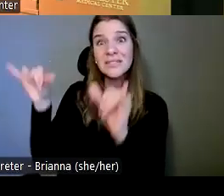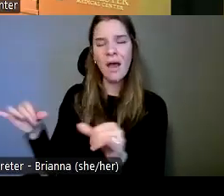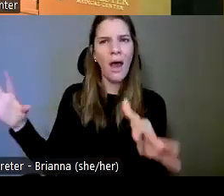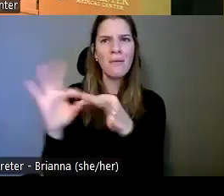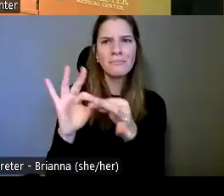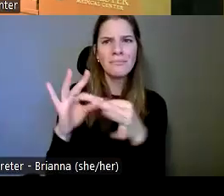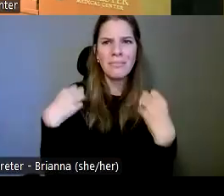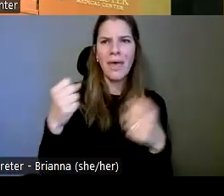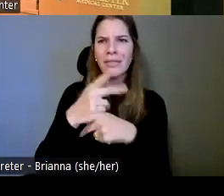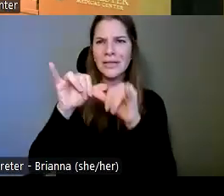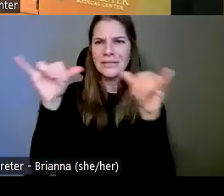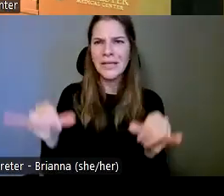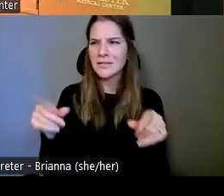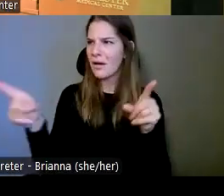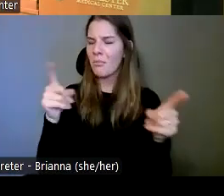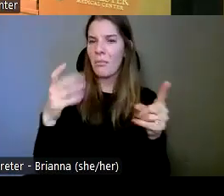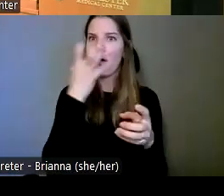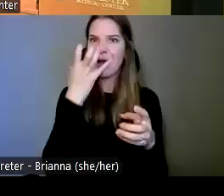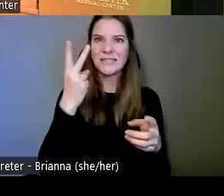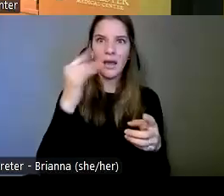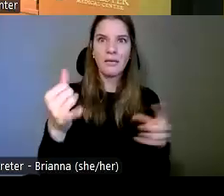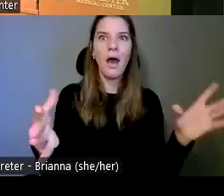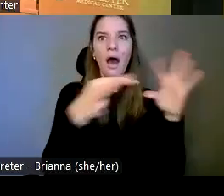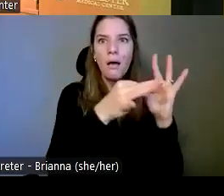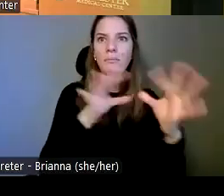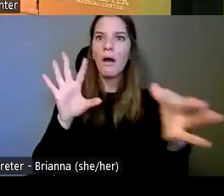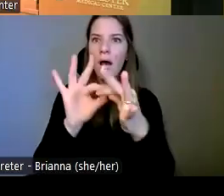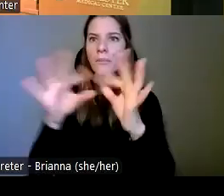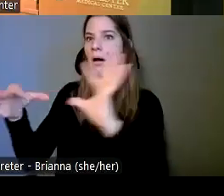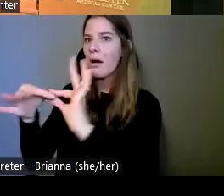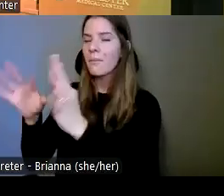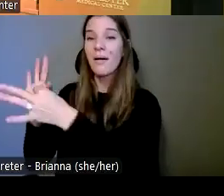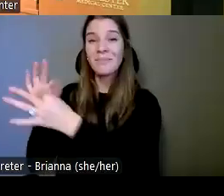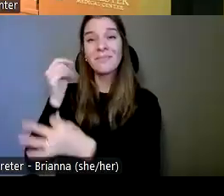that's the kind of community I'd want to do. So the fellows are actually actively involved in all